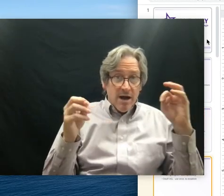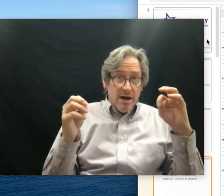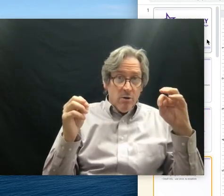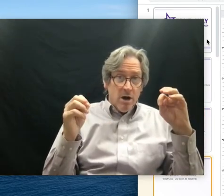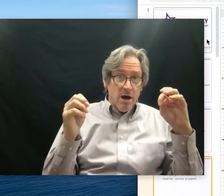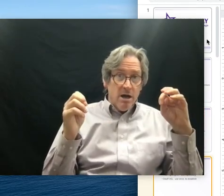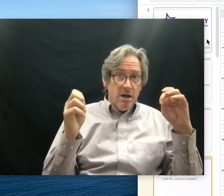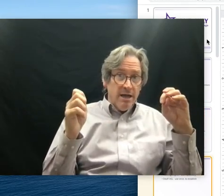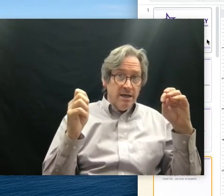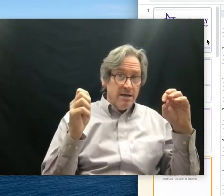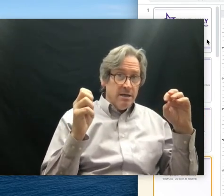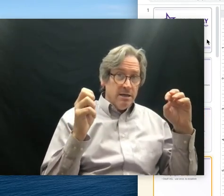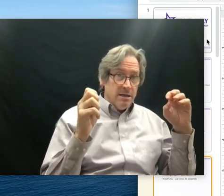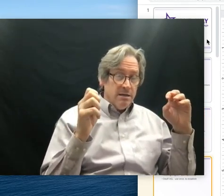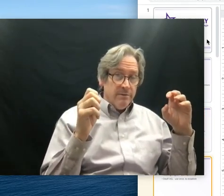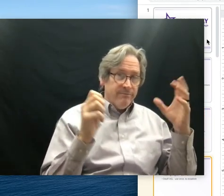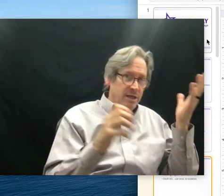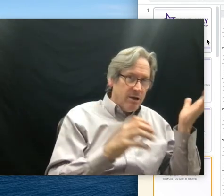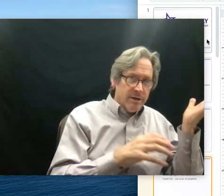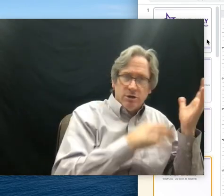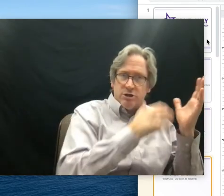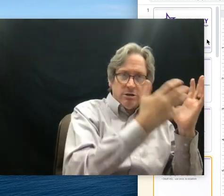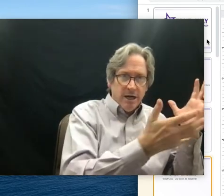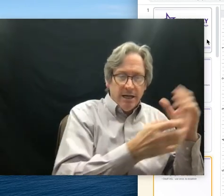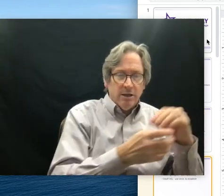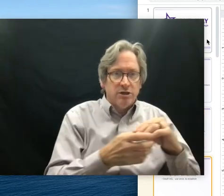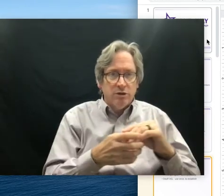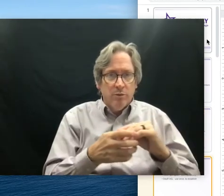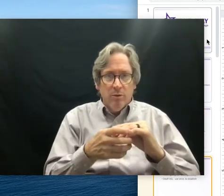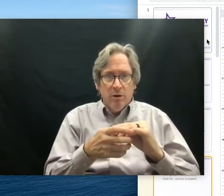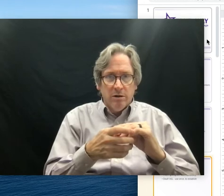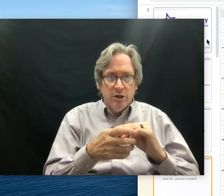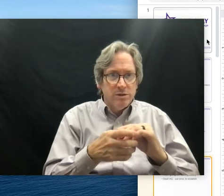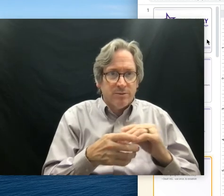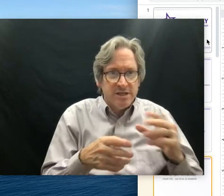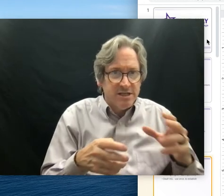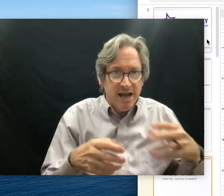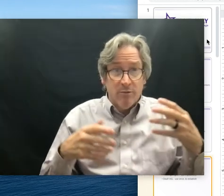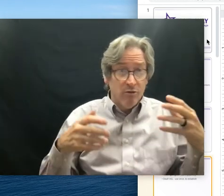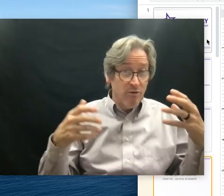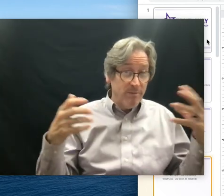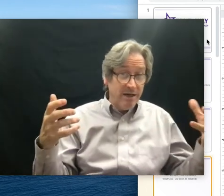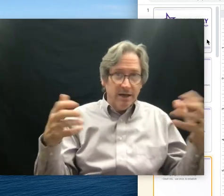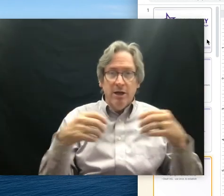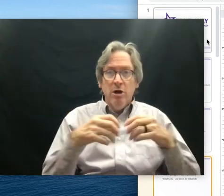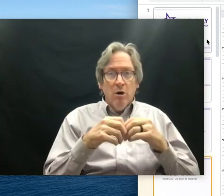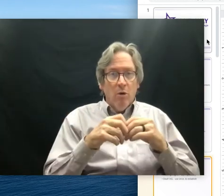how uh in hearing culture in english we will use a person's name repeatedly or